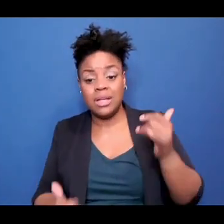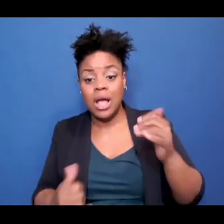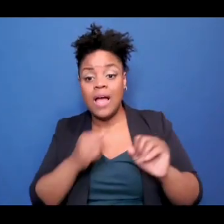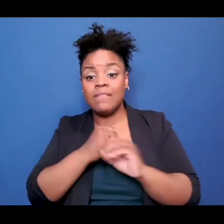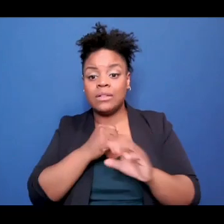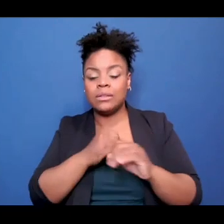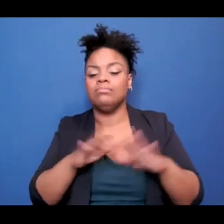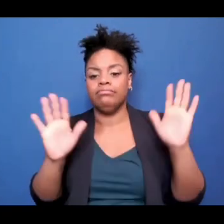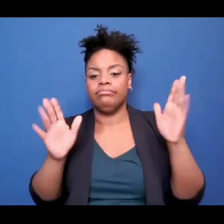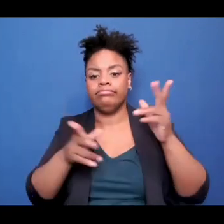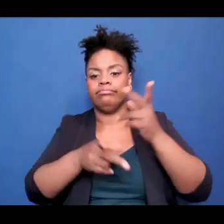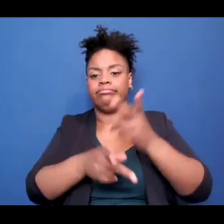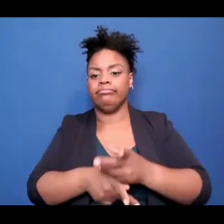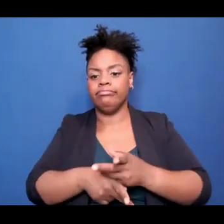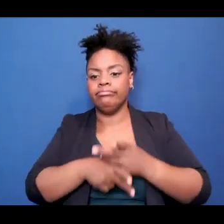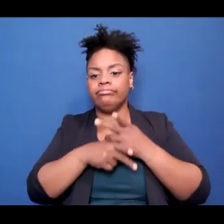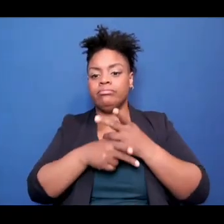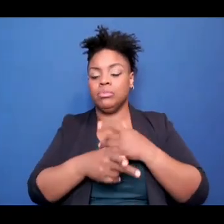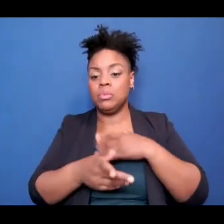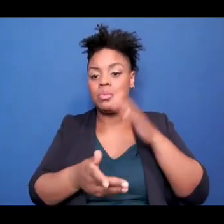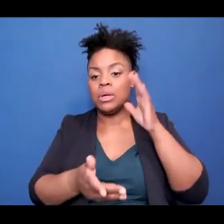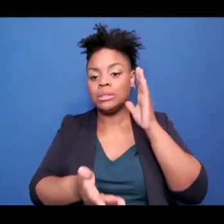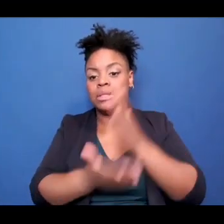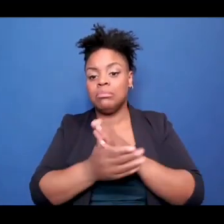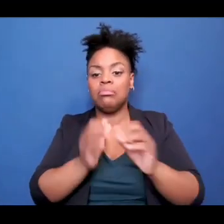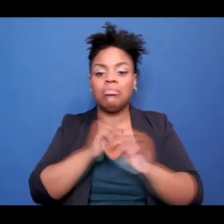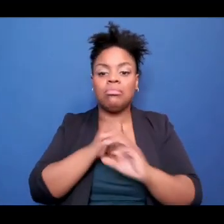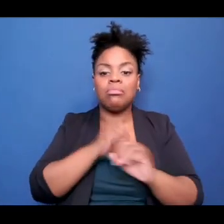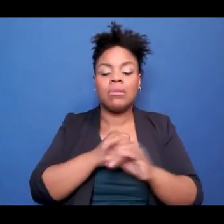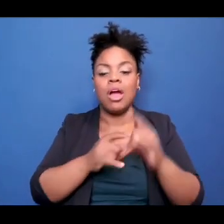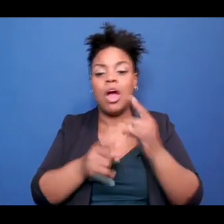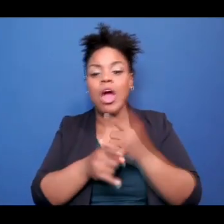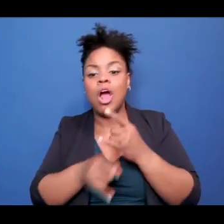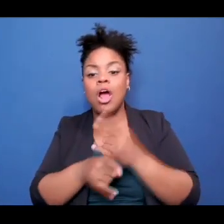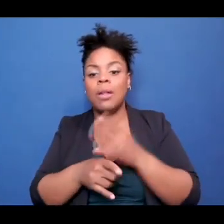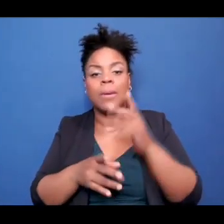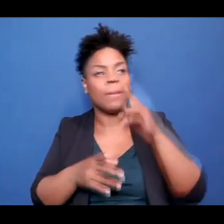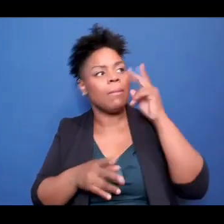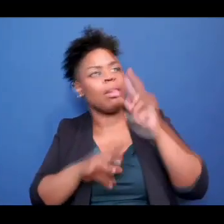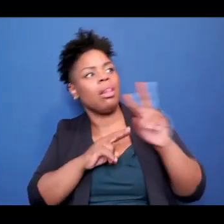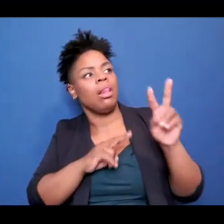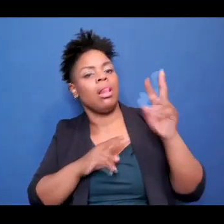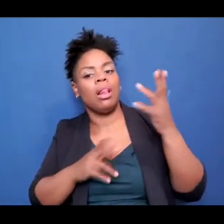ADVERTISERS MAKING CONCESSIONS THAT THEY WOULD REFRAIN FROM ADVERTISING ALCOHOL AND AGAIN AT